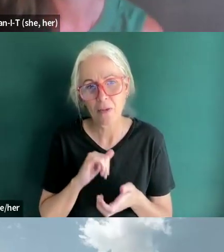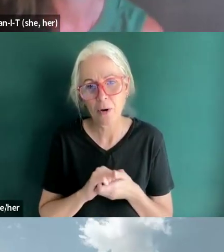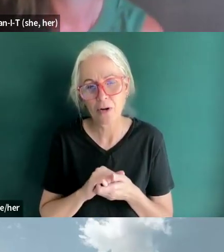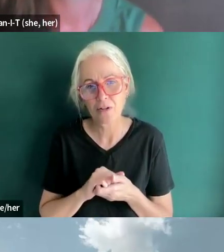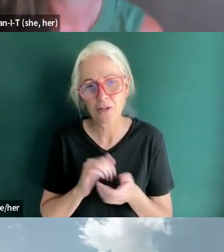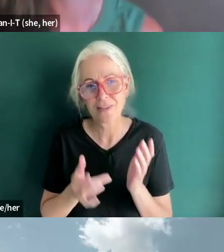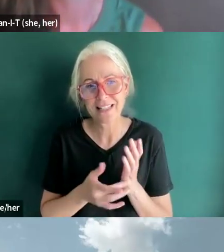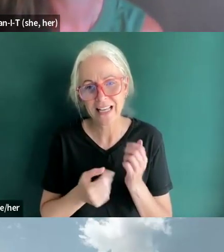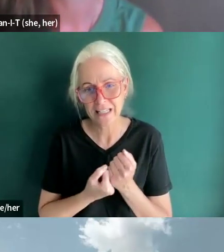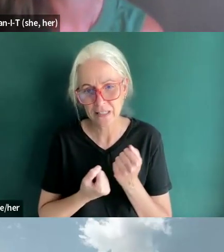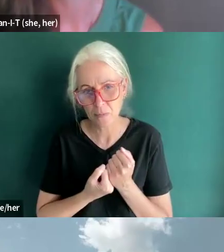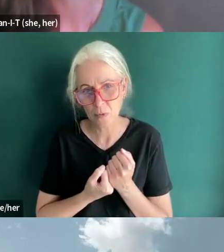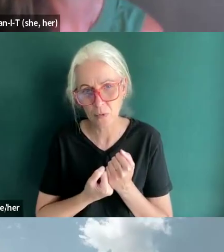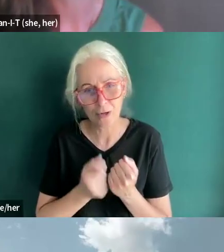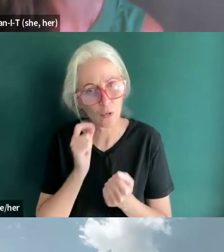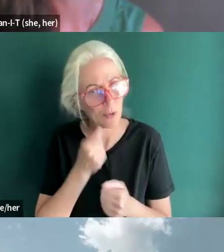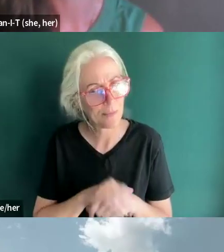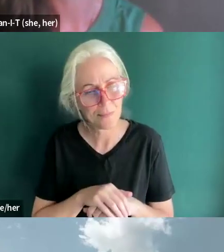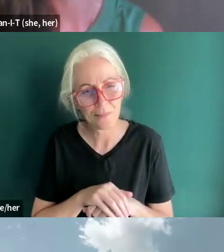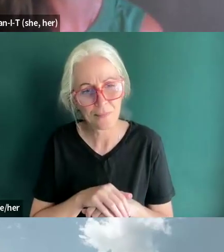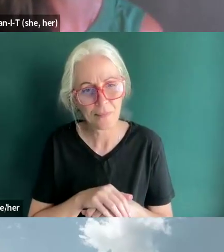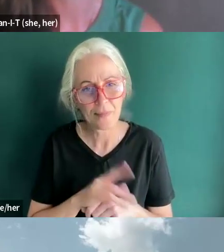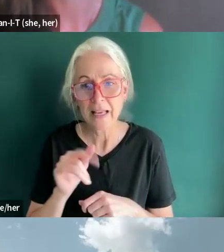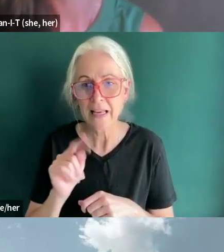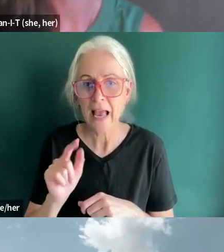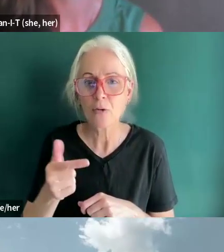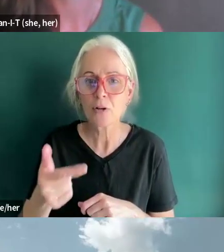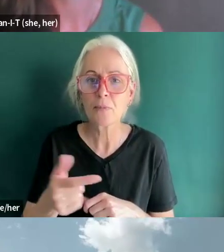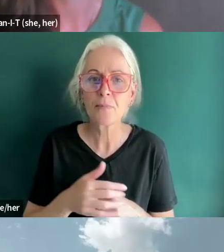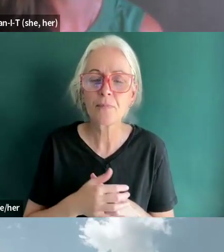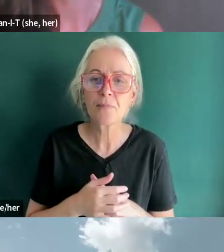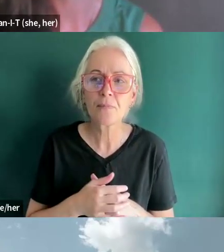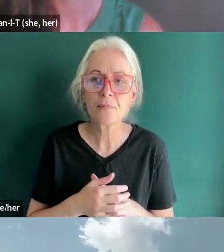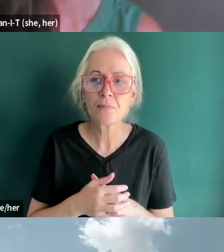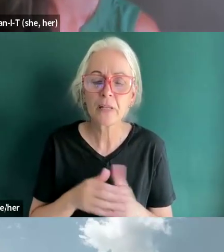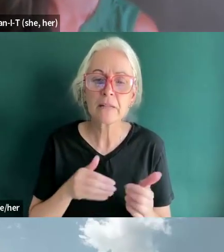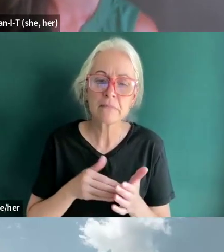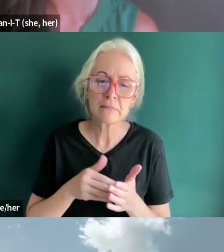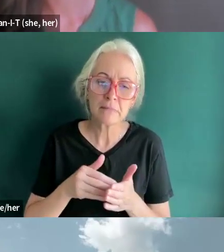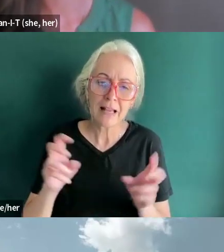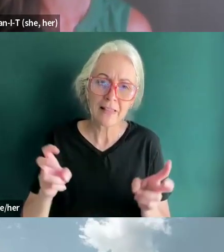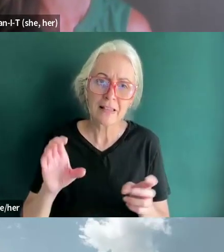support's really, super cool. Now, Kat, going to you, reoccurring thing, CETF, thank you for